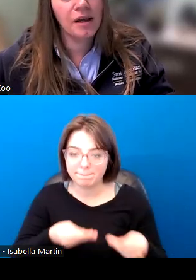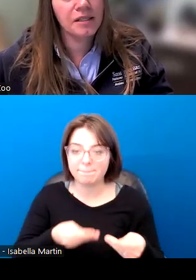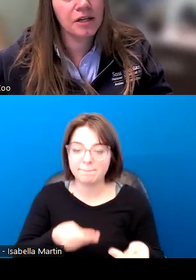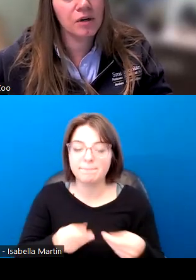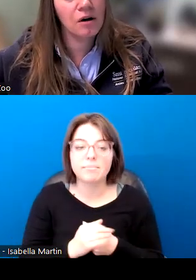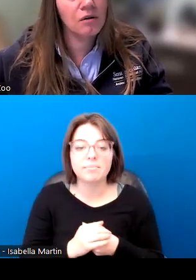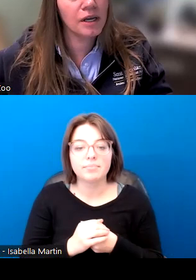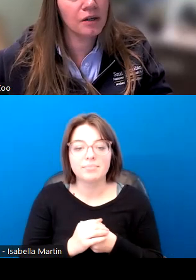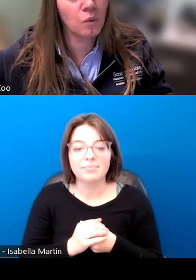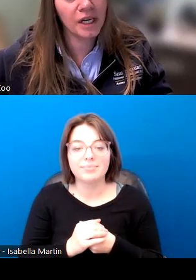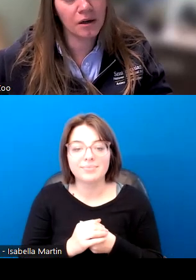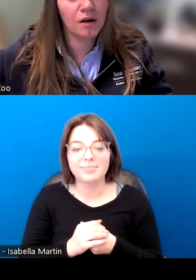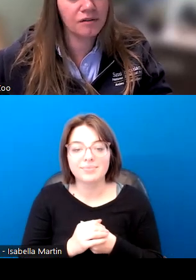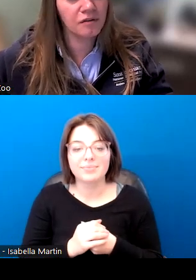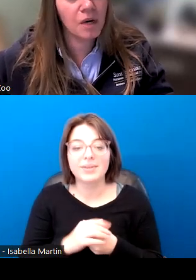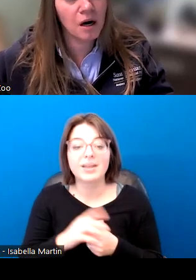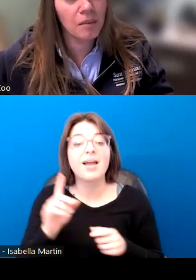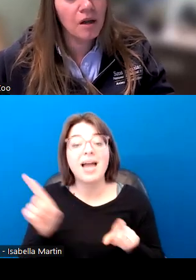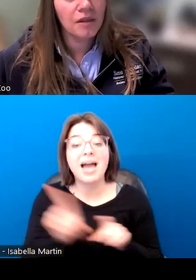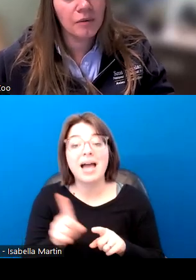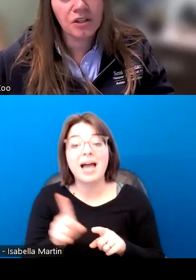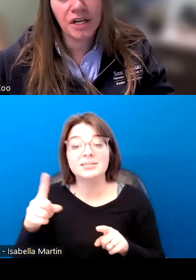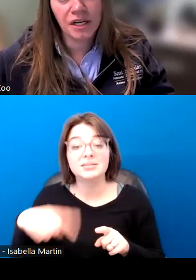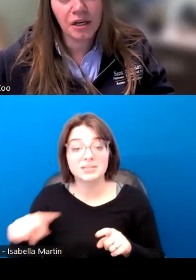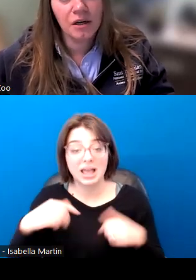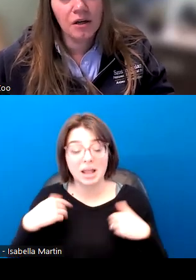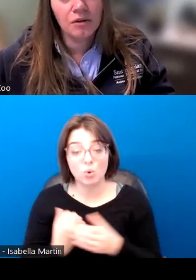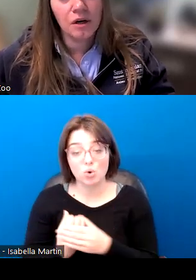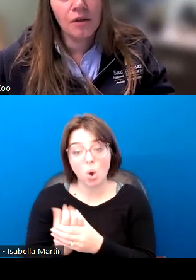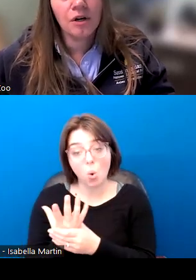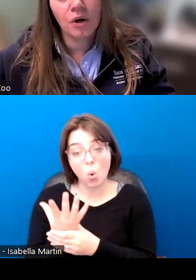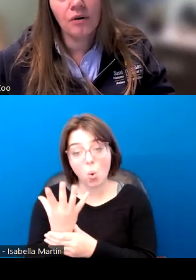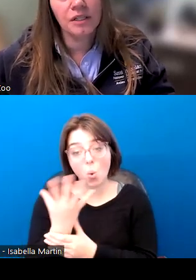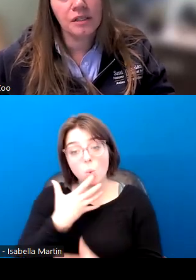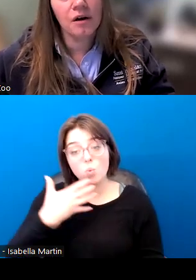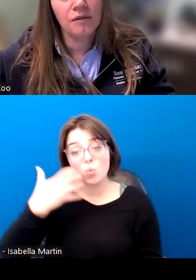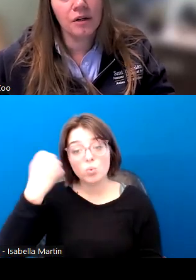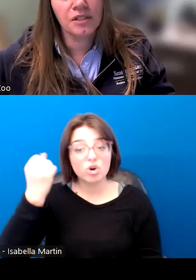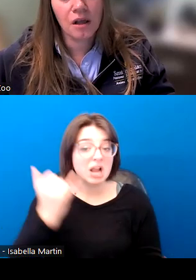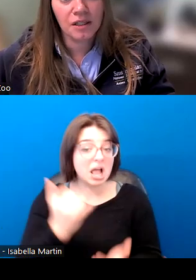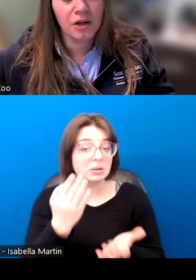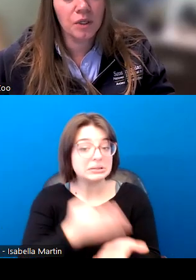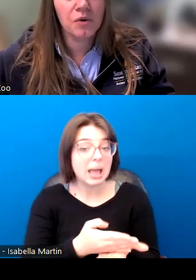as they grow and wean off of mom they will start eating other components of their solid or what's